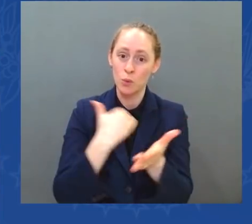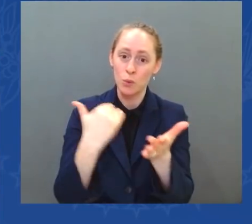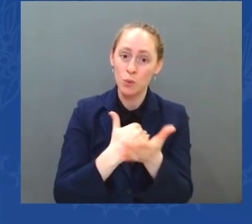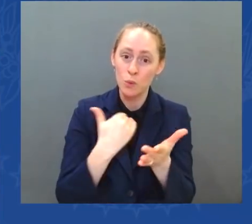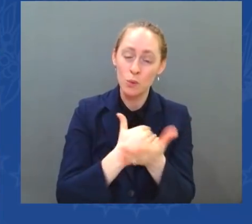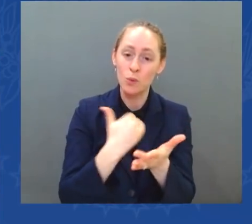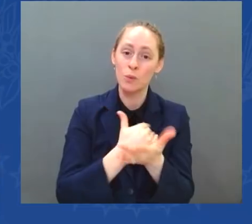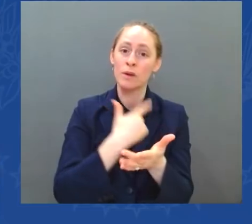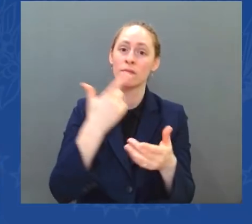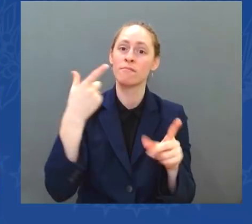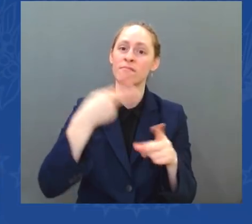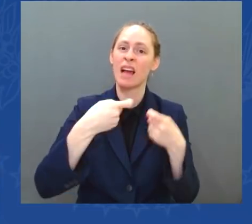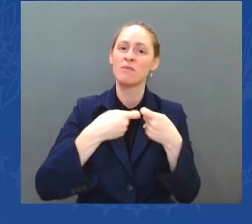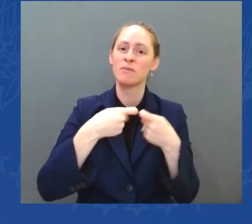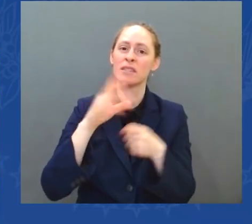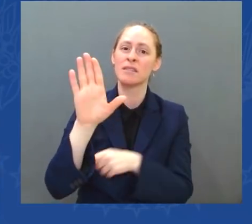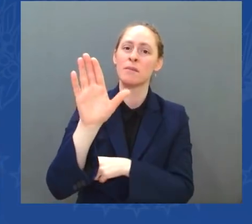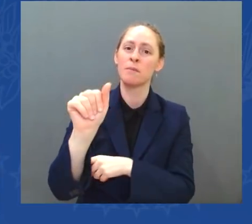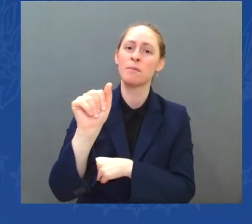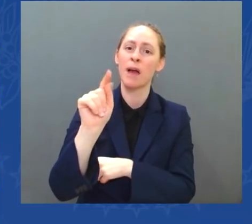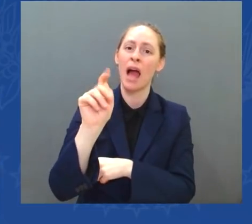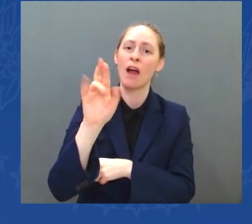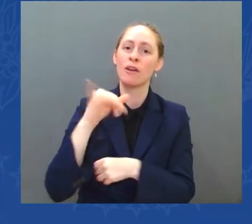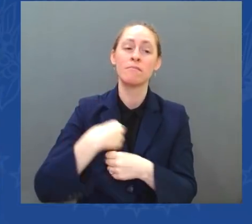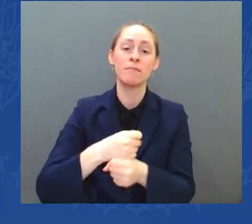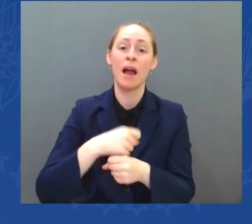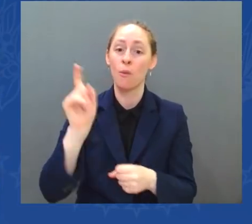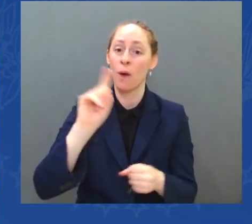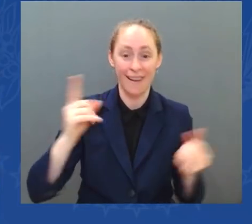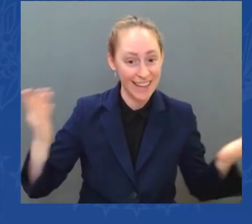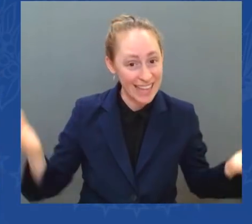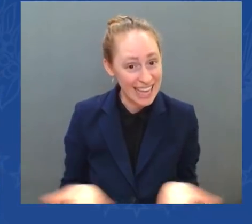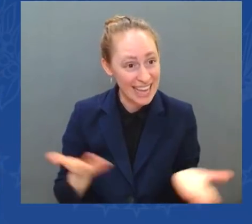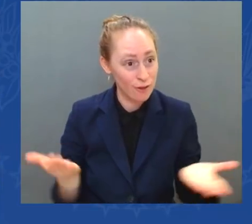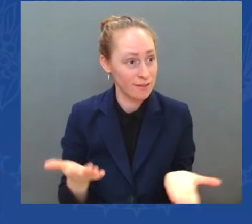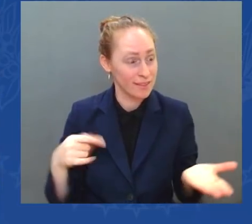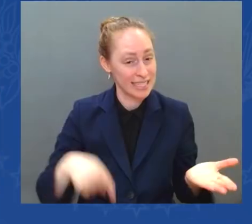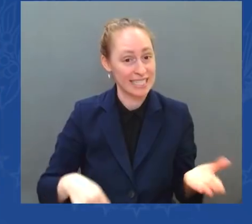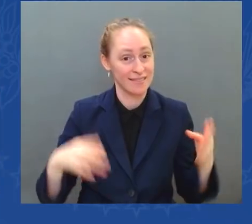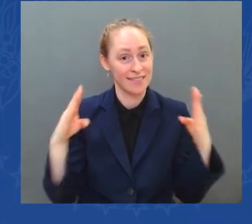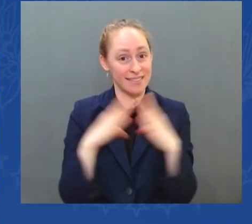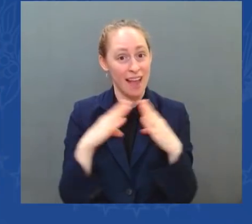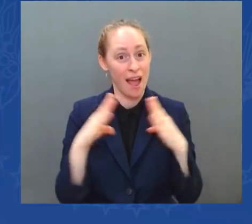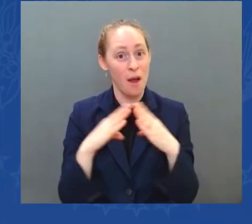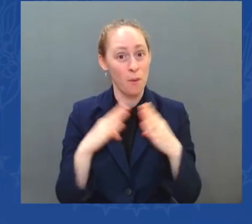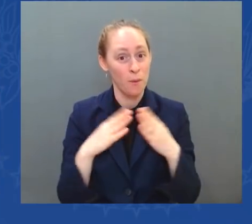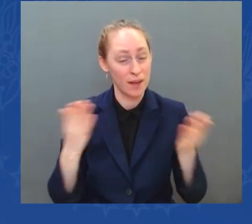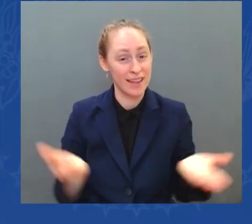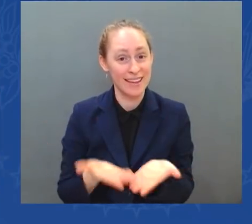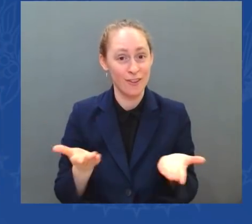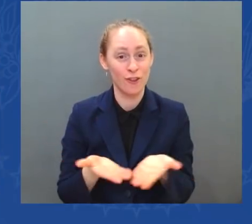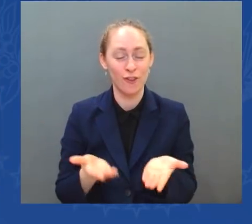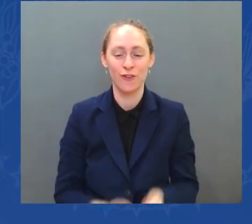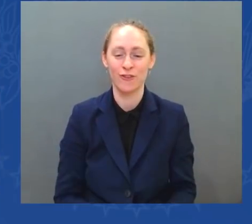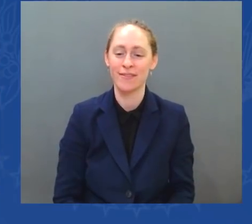And folks, you know what that also means? Not just the factory,